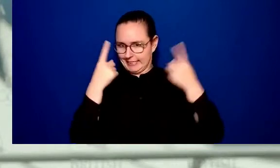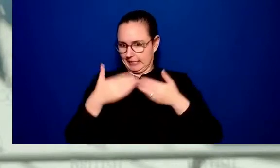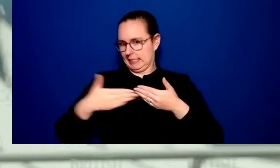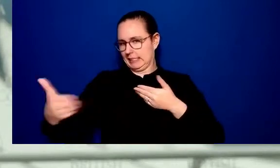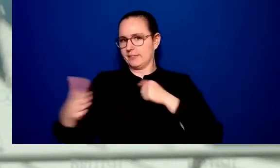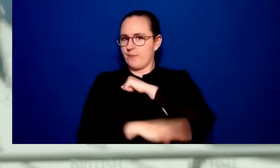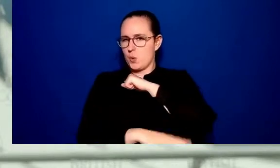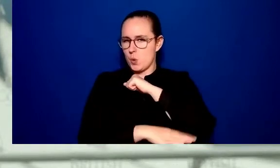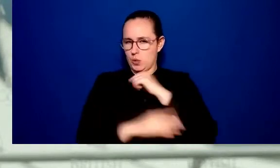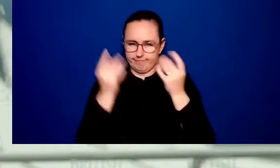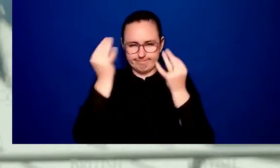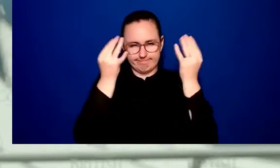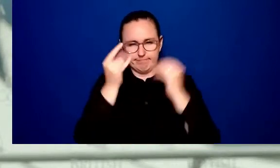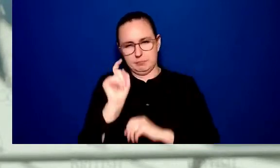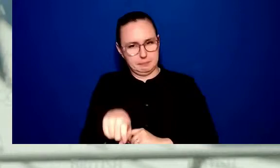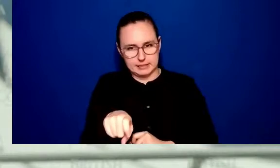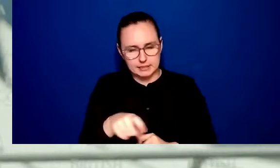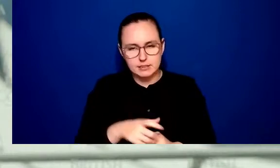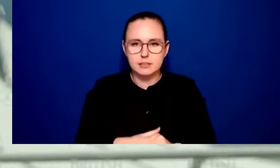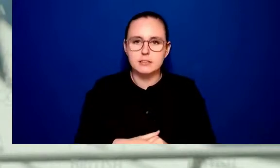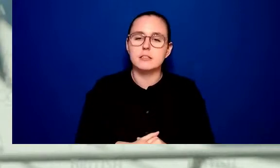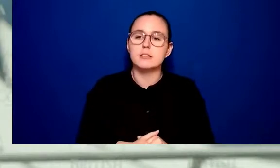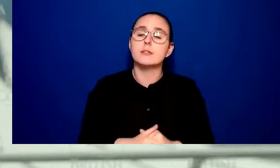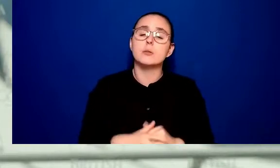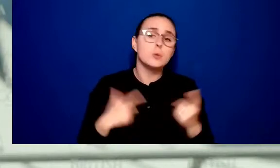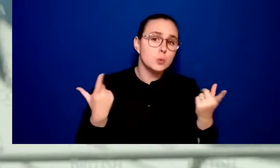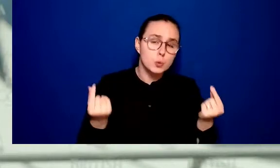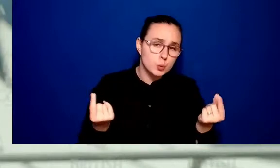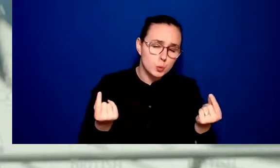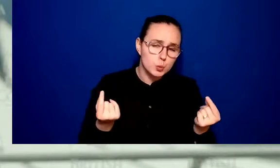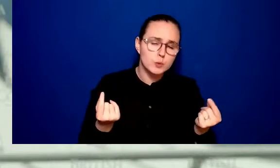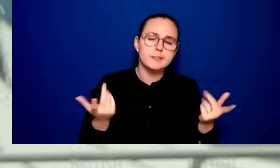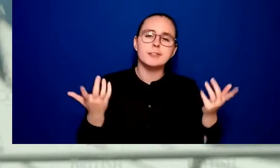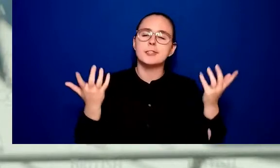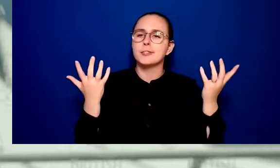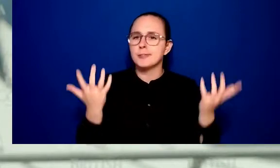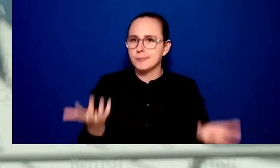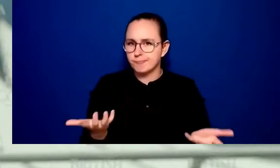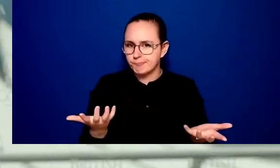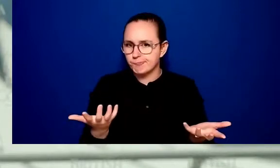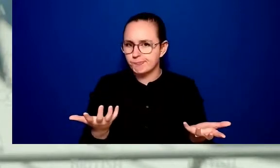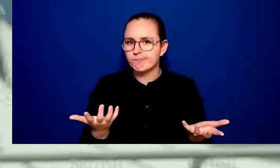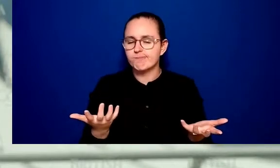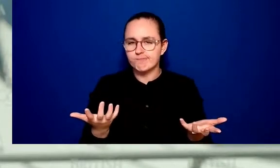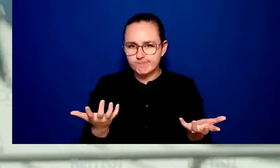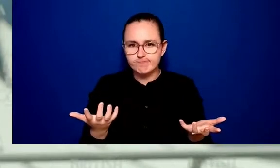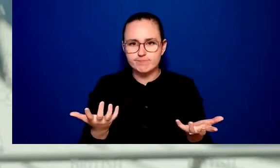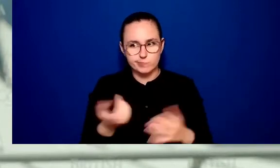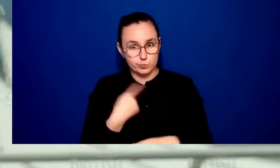terms of what can we do? You know, I think we need to go back to those communities where we're starting to see the